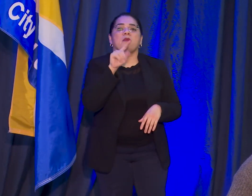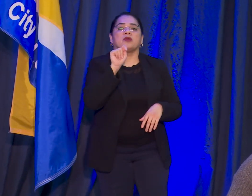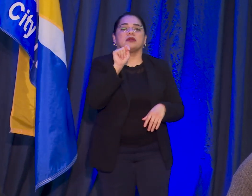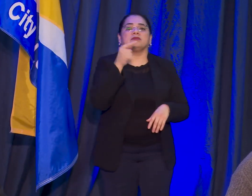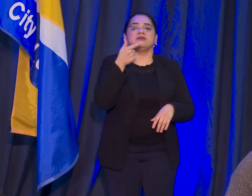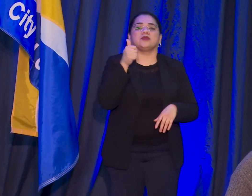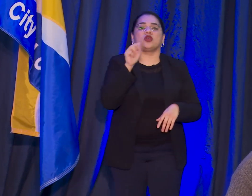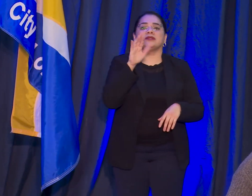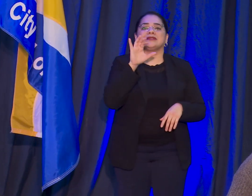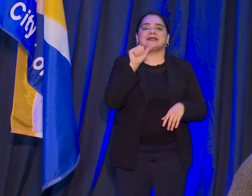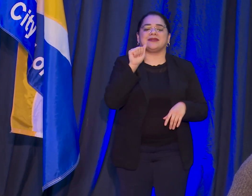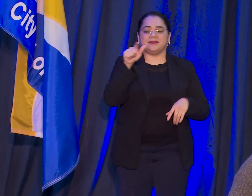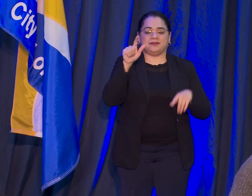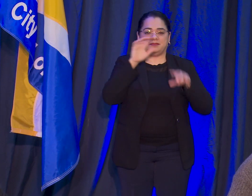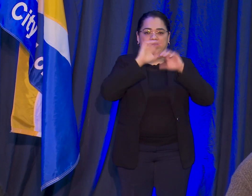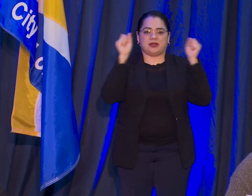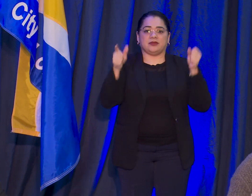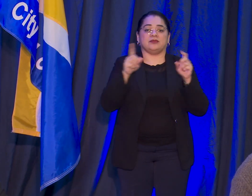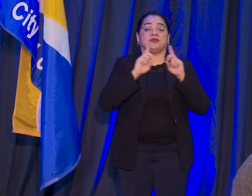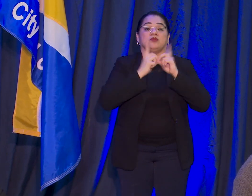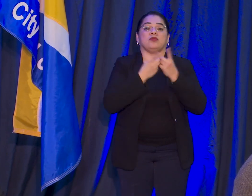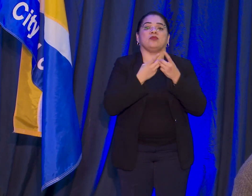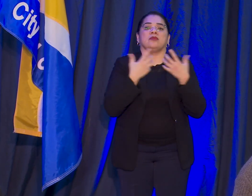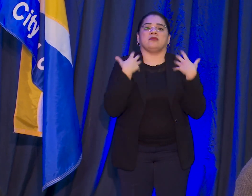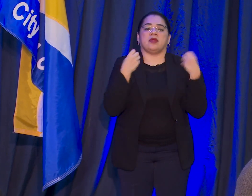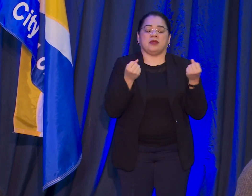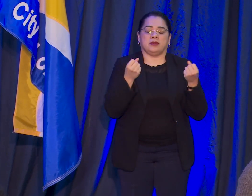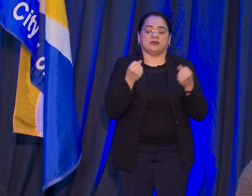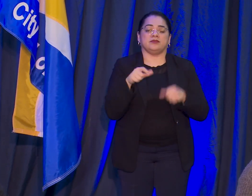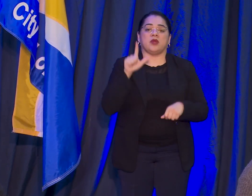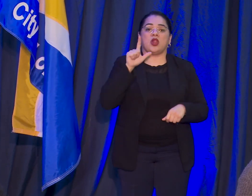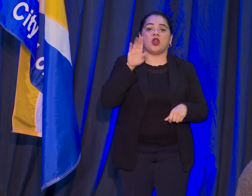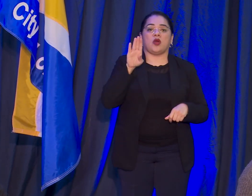el departamento de salud y servicios públicos de Long Beach a confer mod Ole